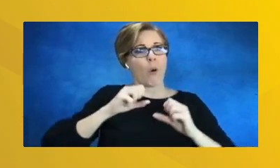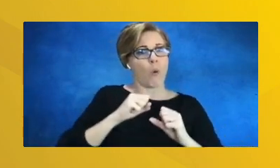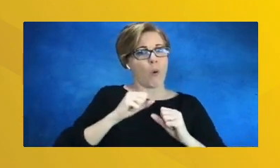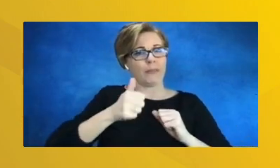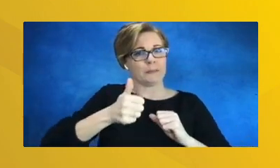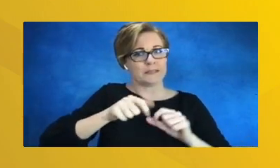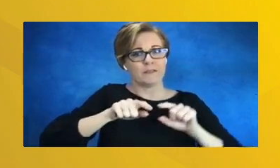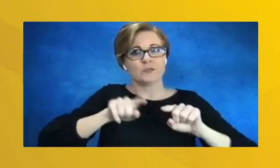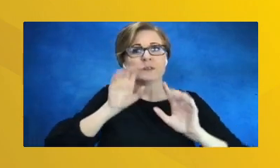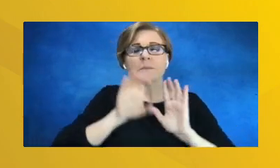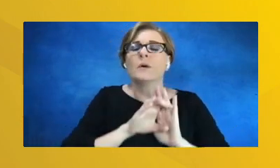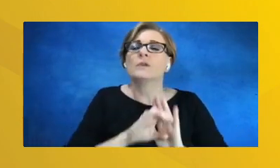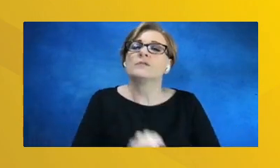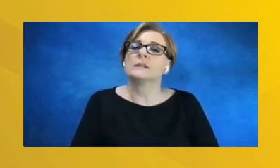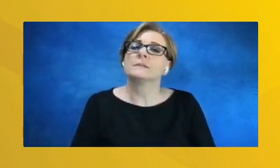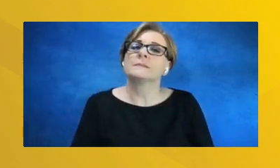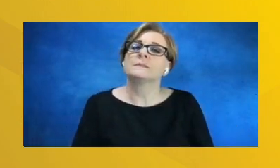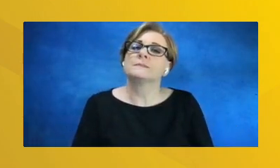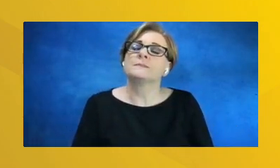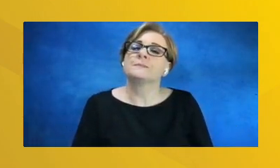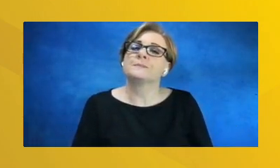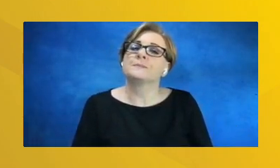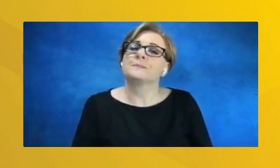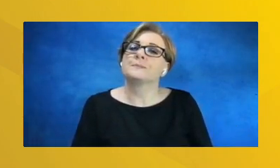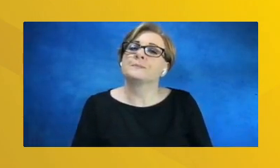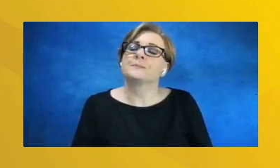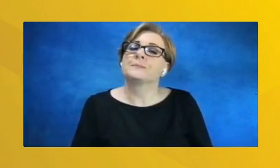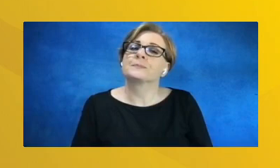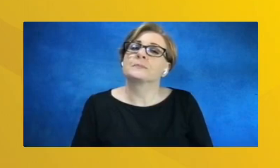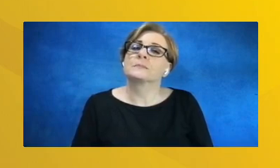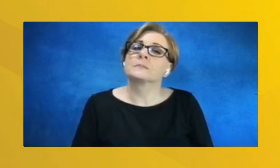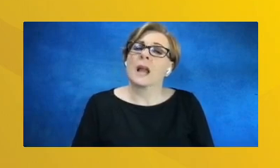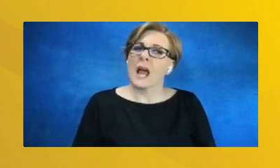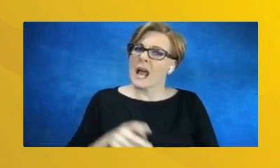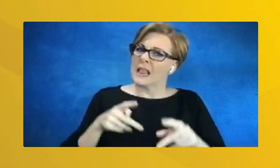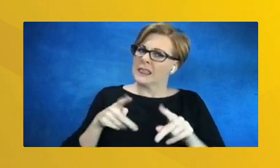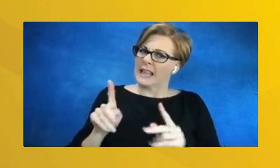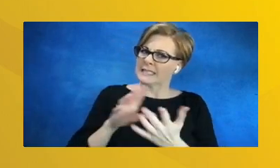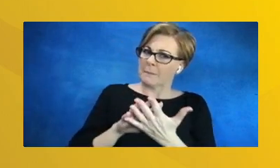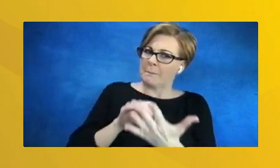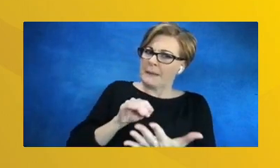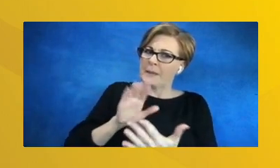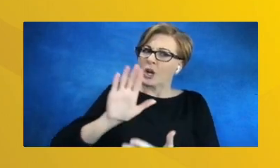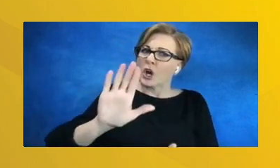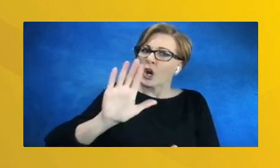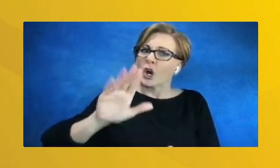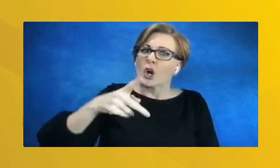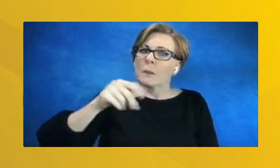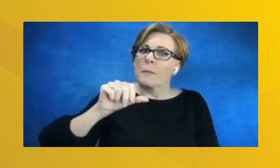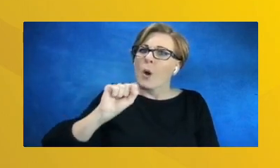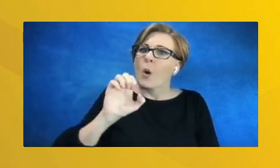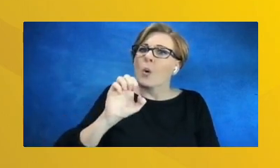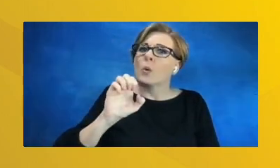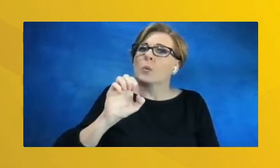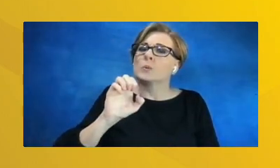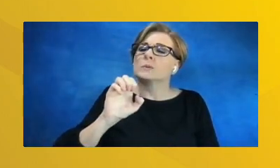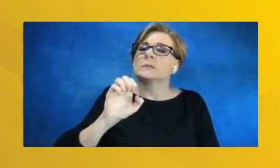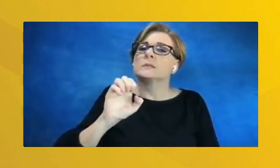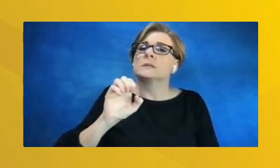Great question. Let's mimic her pose. Meaning let's do it with our own bodies. OK. She has her legs crossed.